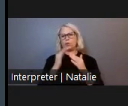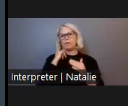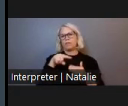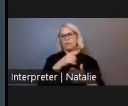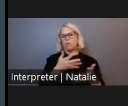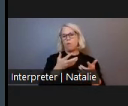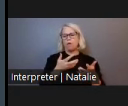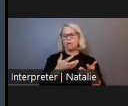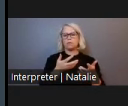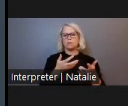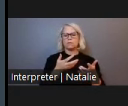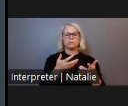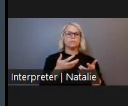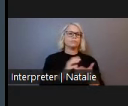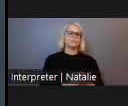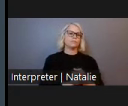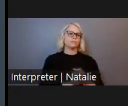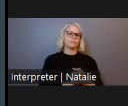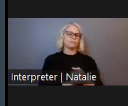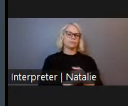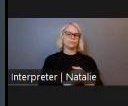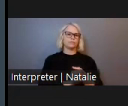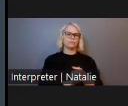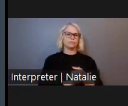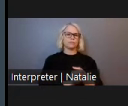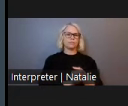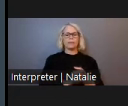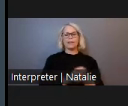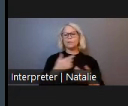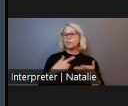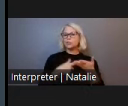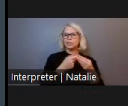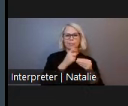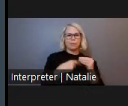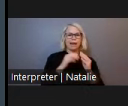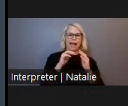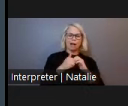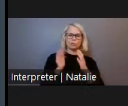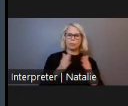Was there anything specific you wanted me to touch on?